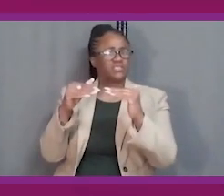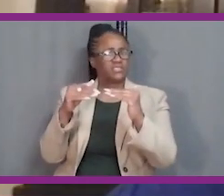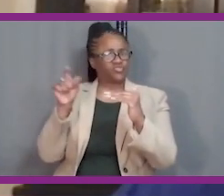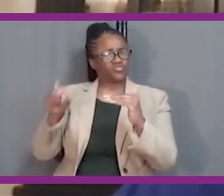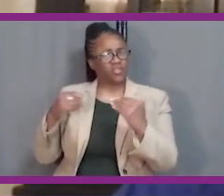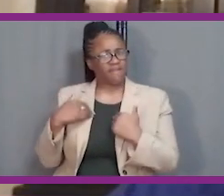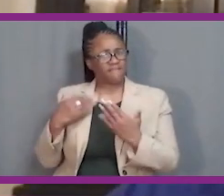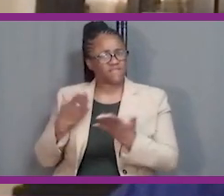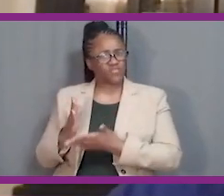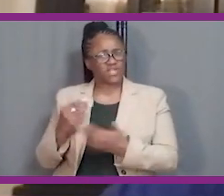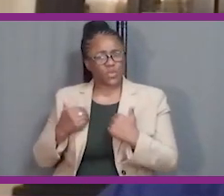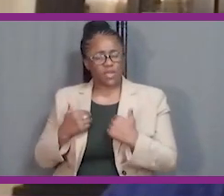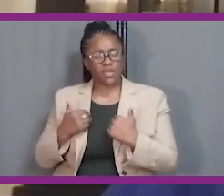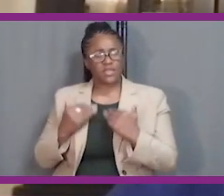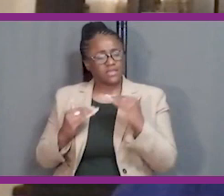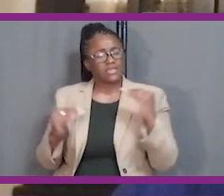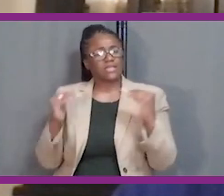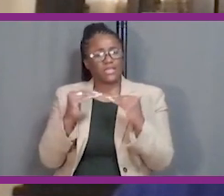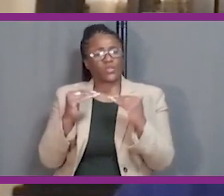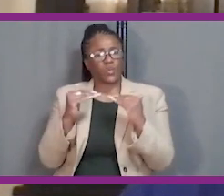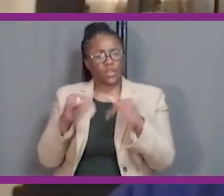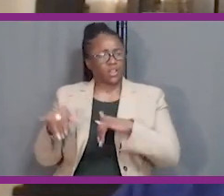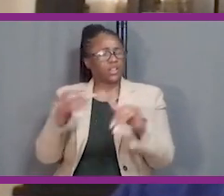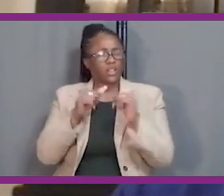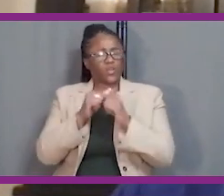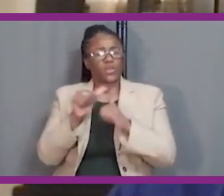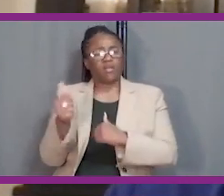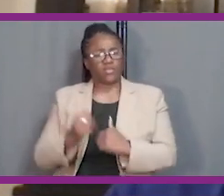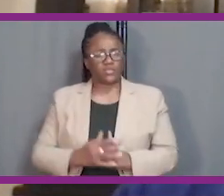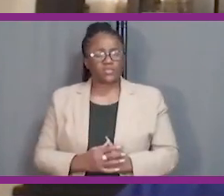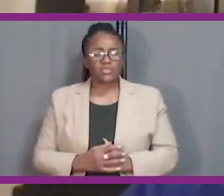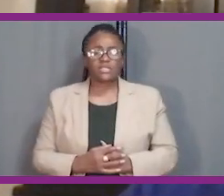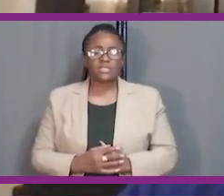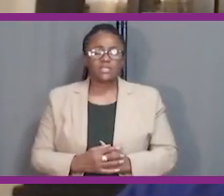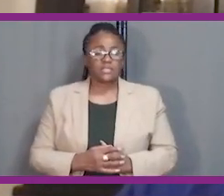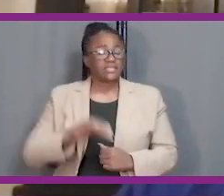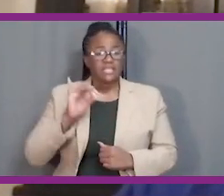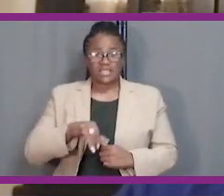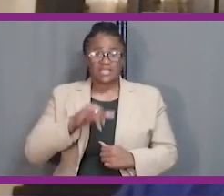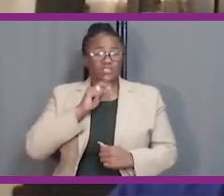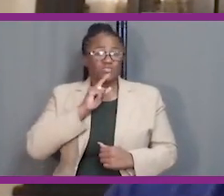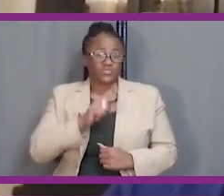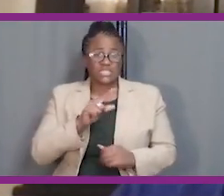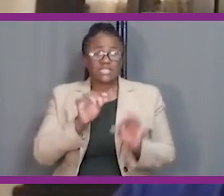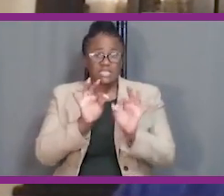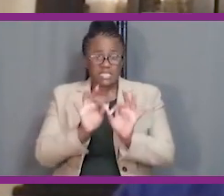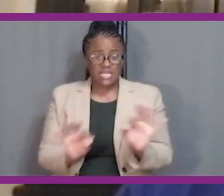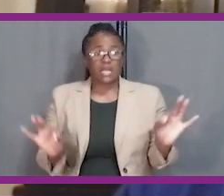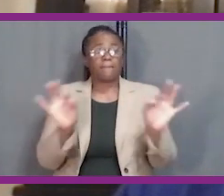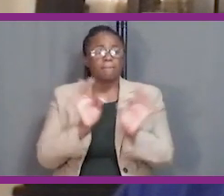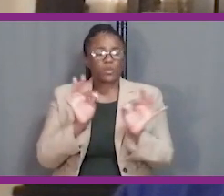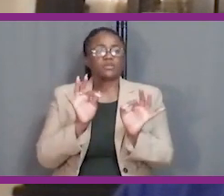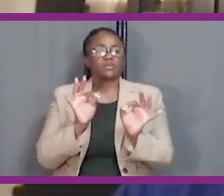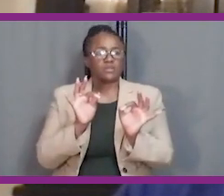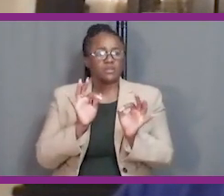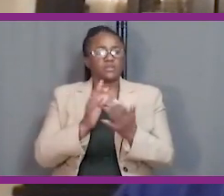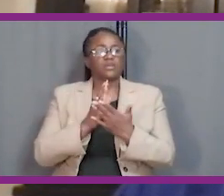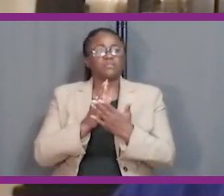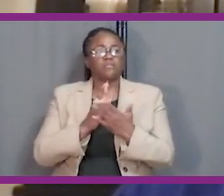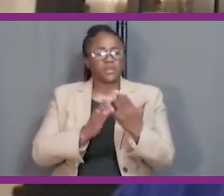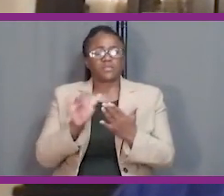This is such an important piece of this discussion and my experience